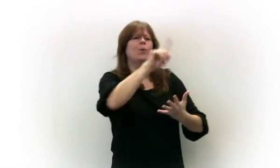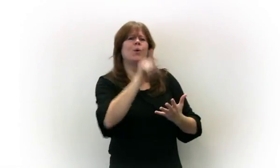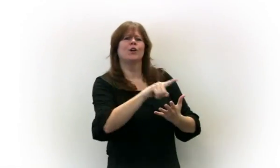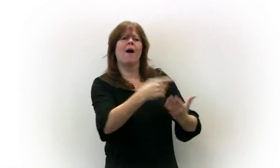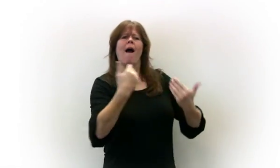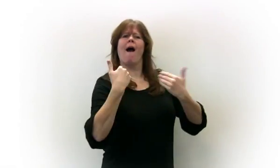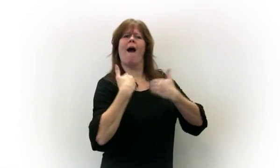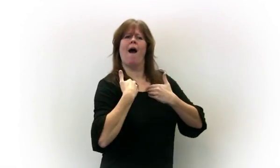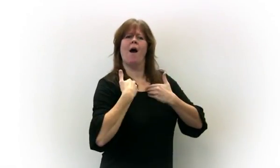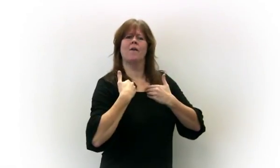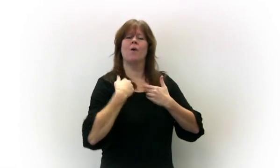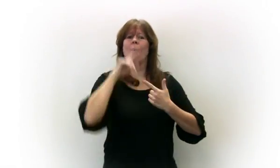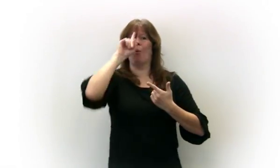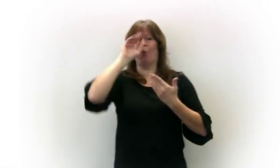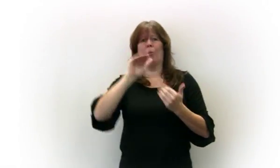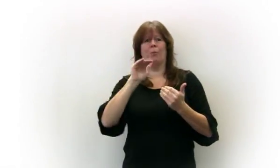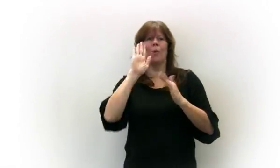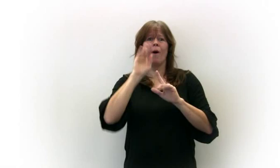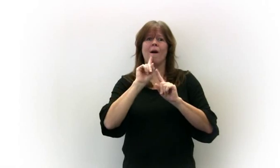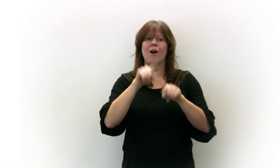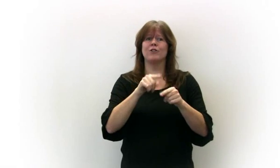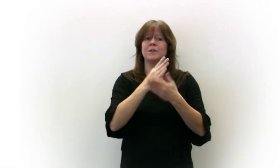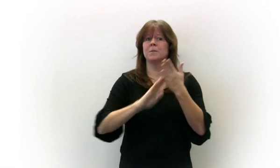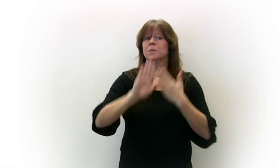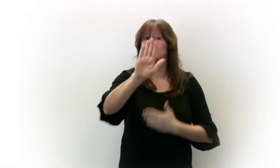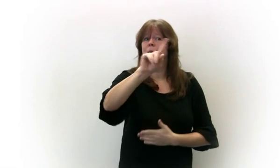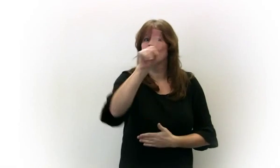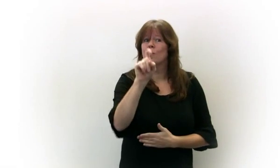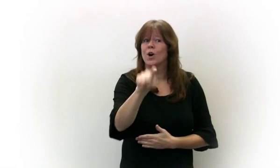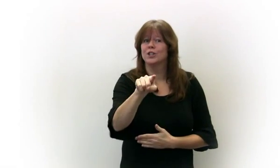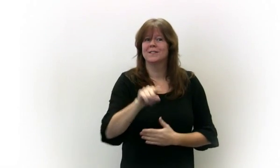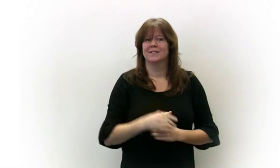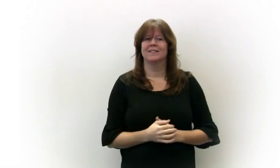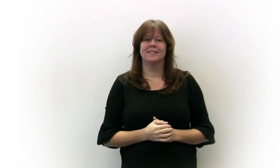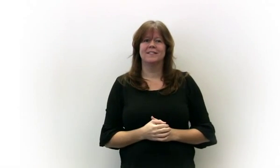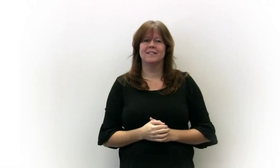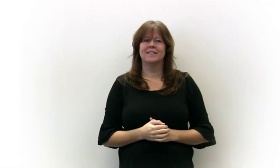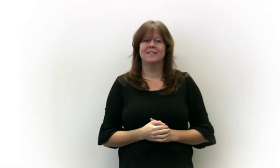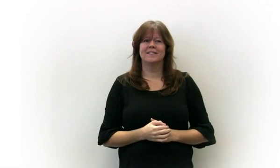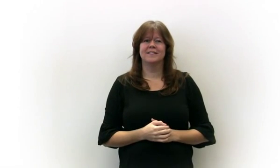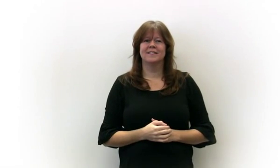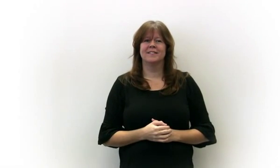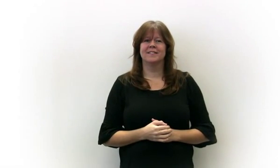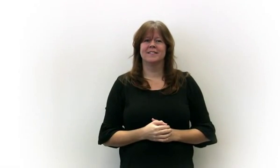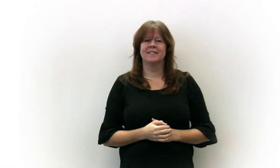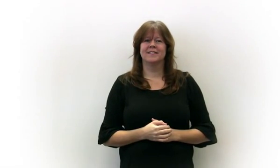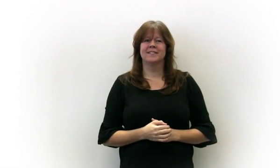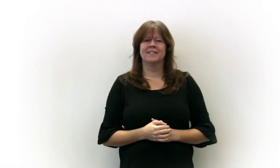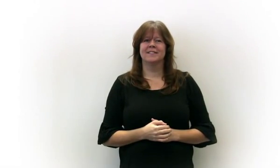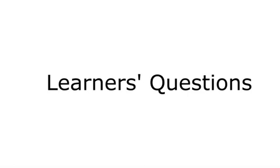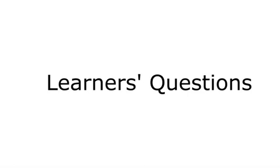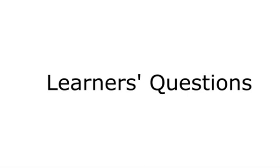about the library. We hope it will answer some of your questions.